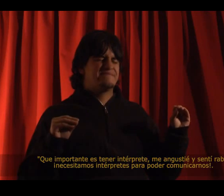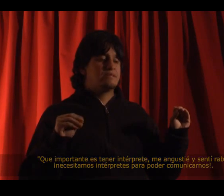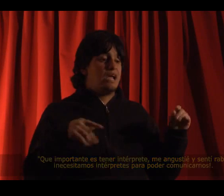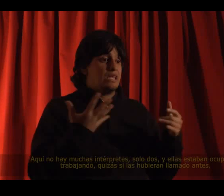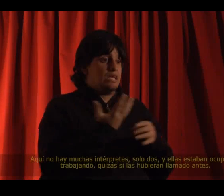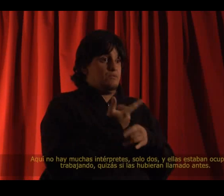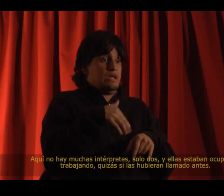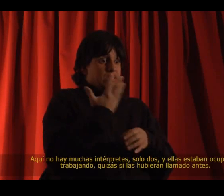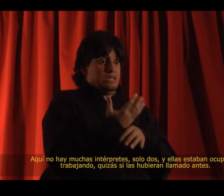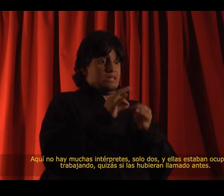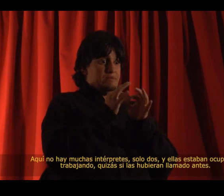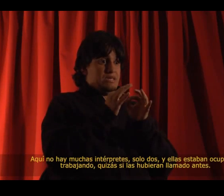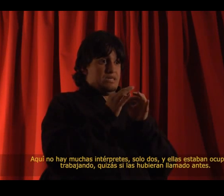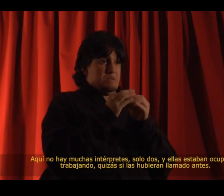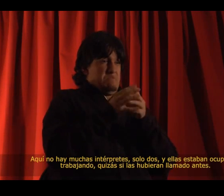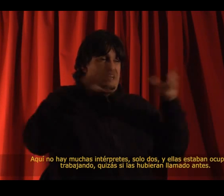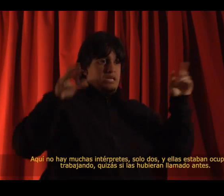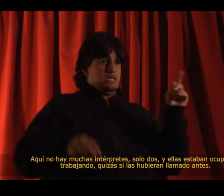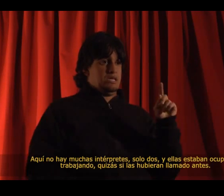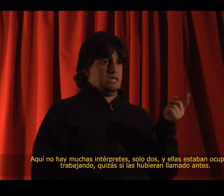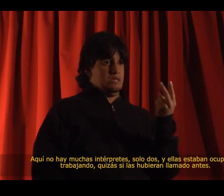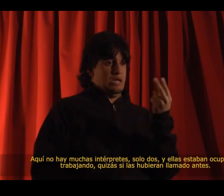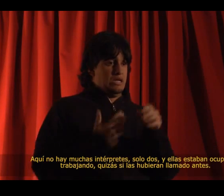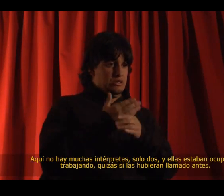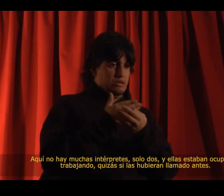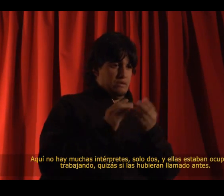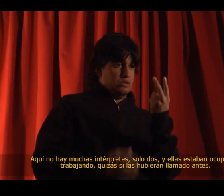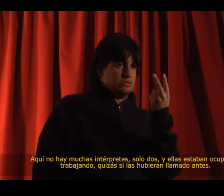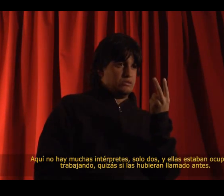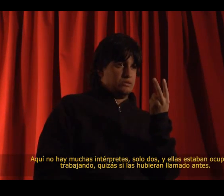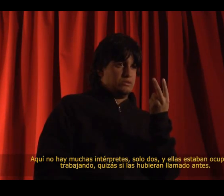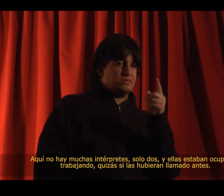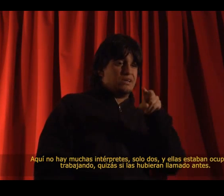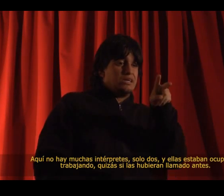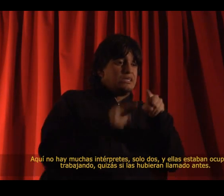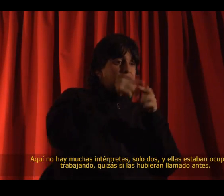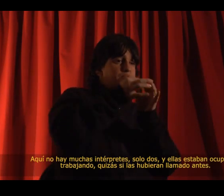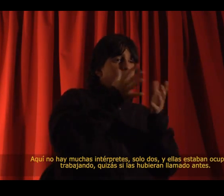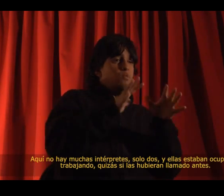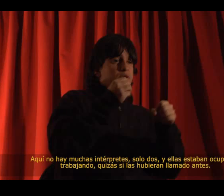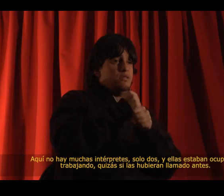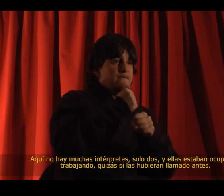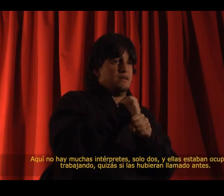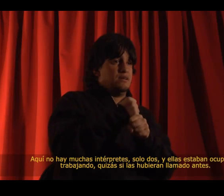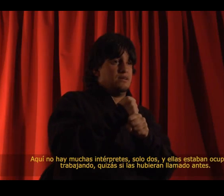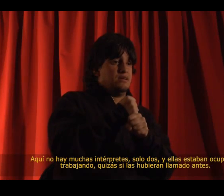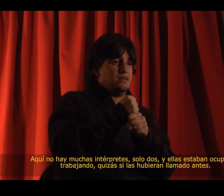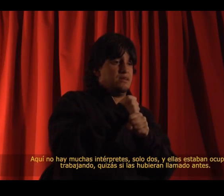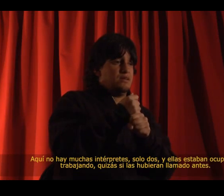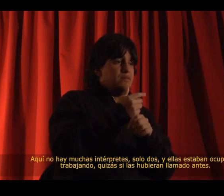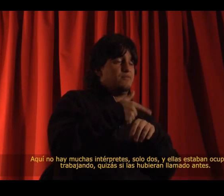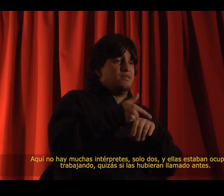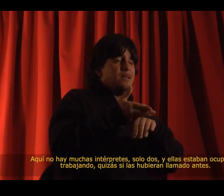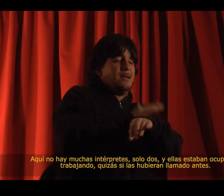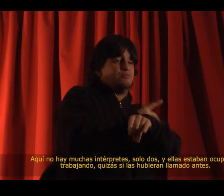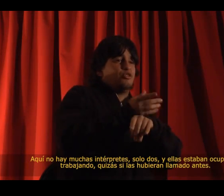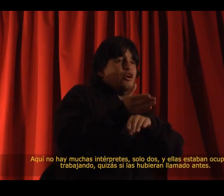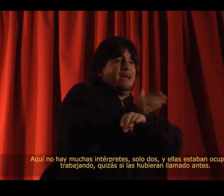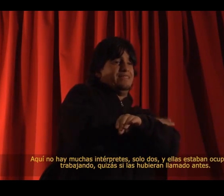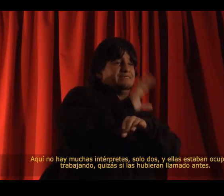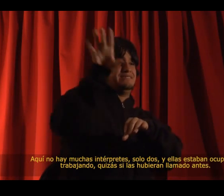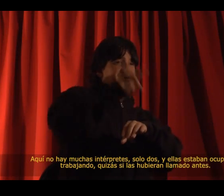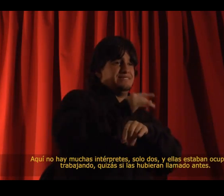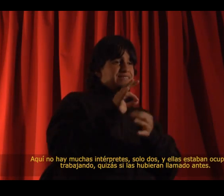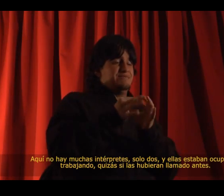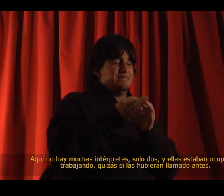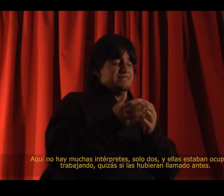Here, there are not many interpreters – only two – and they were busy working at the time. Maybe if the hospital had called them earlier….